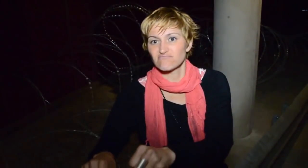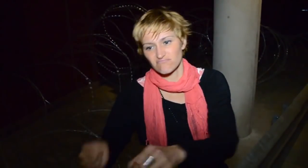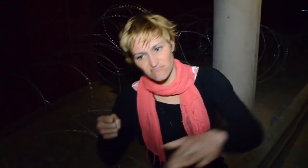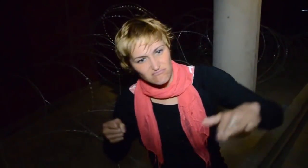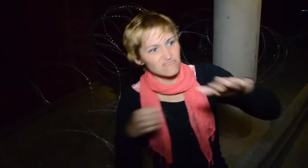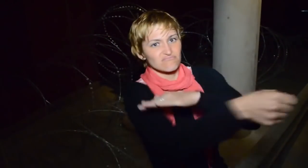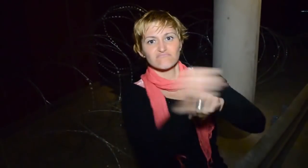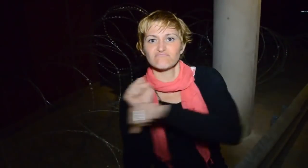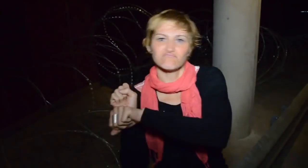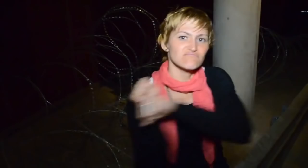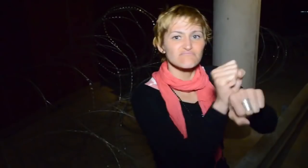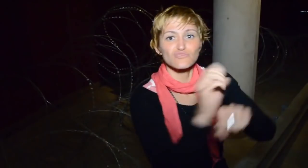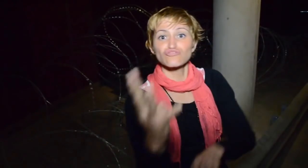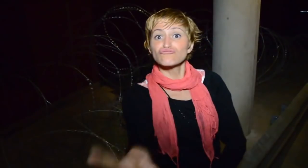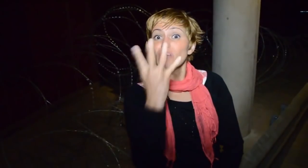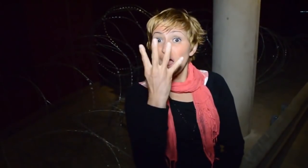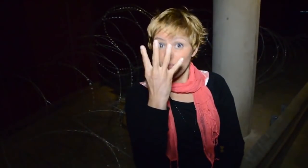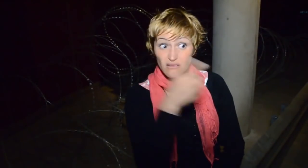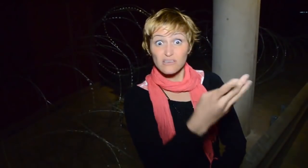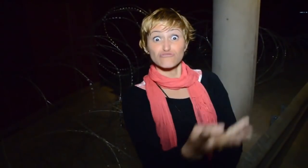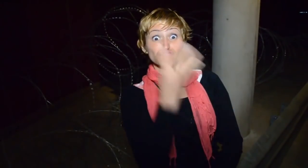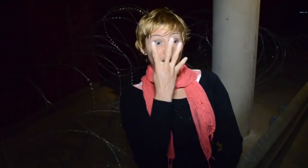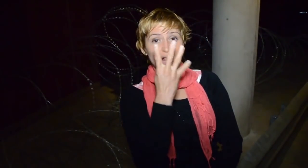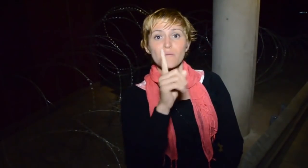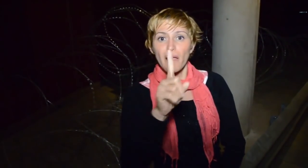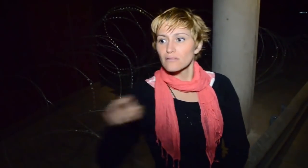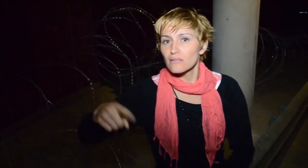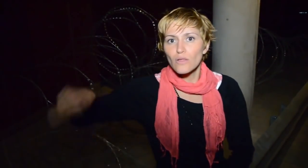Nelson Mandela was detained and put in prison; however the fighting did not stop.